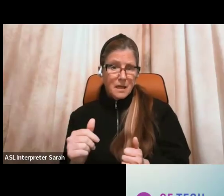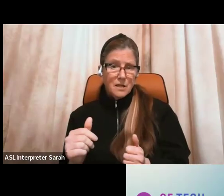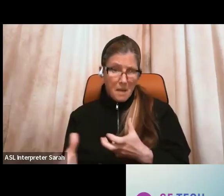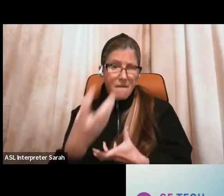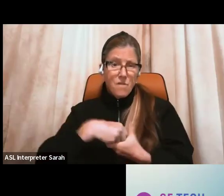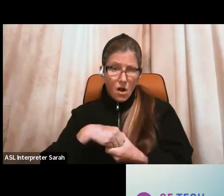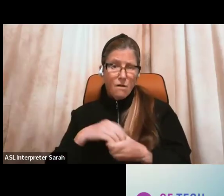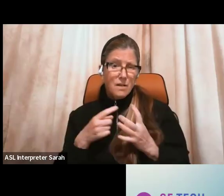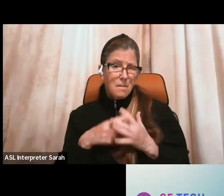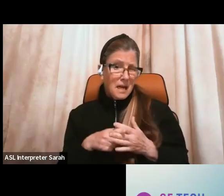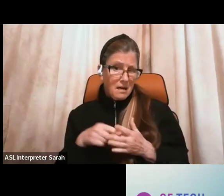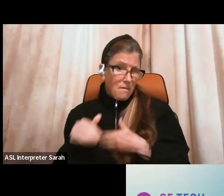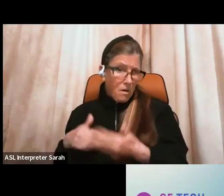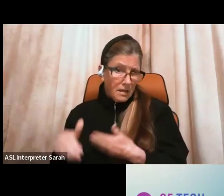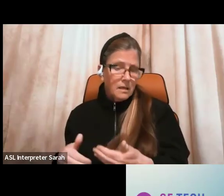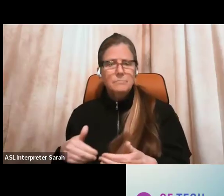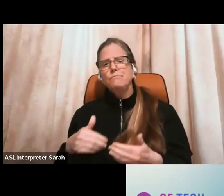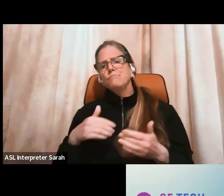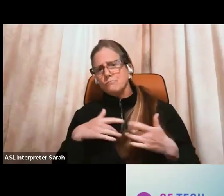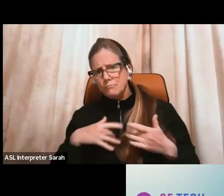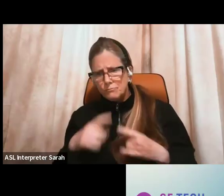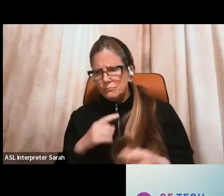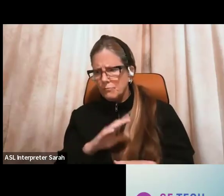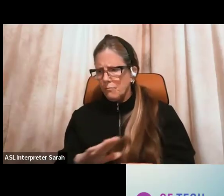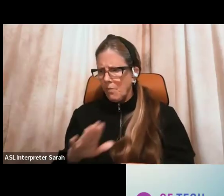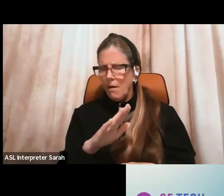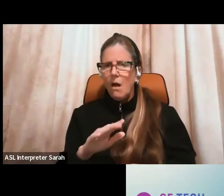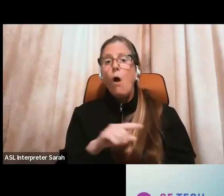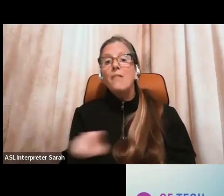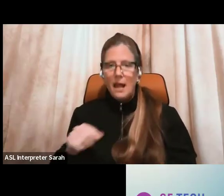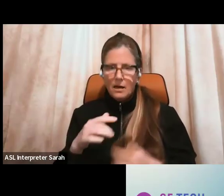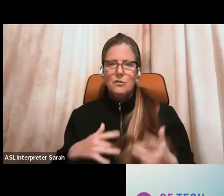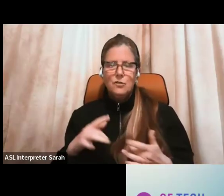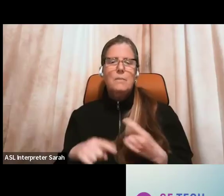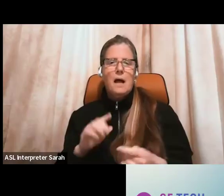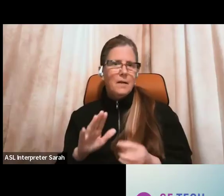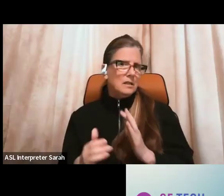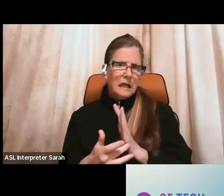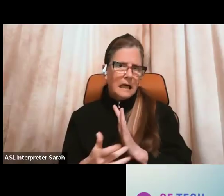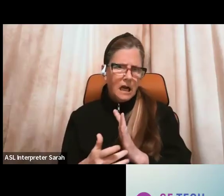they get concerned about their technology and, you know, how much of it is available to the public,